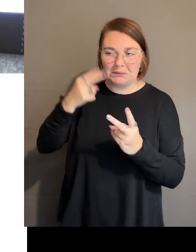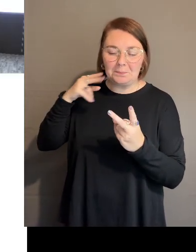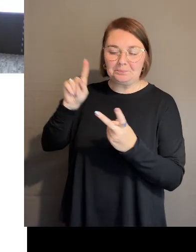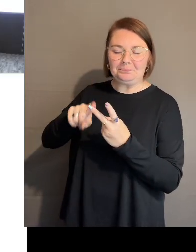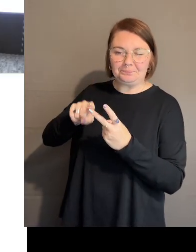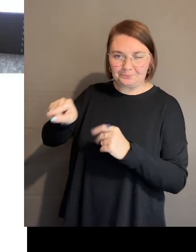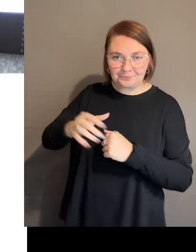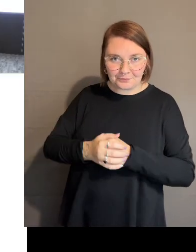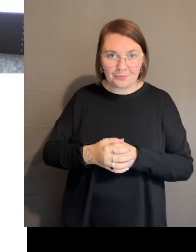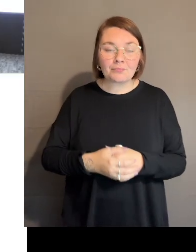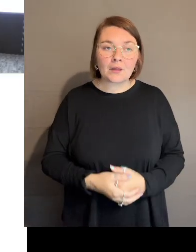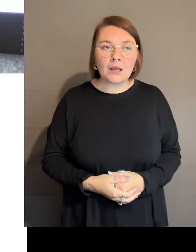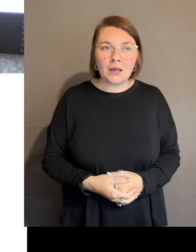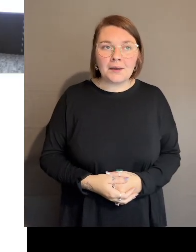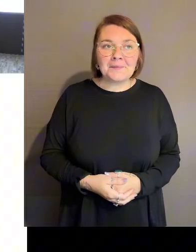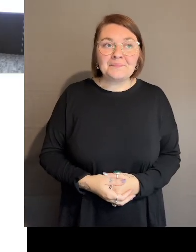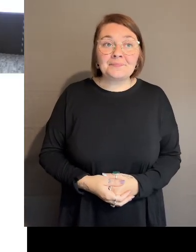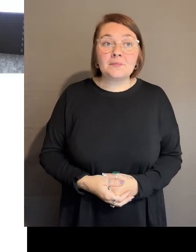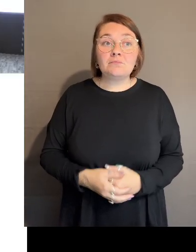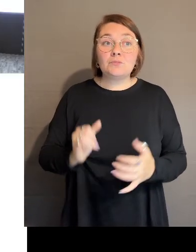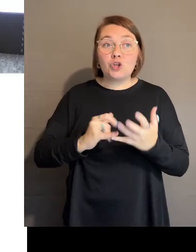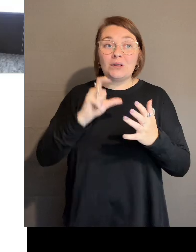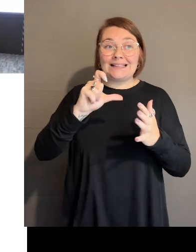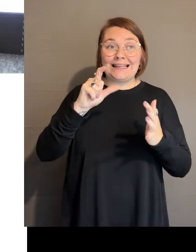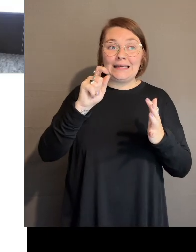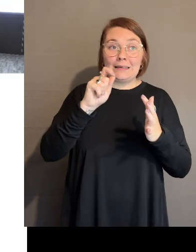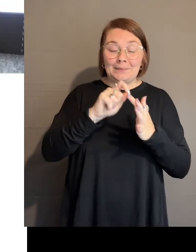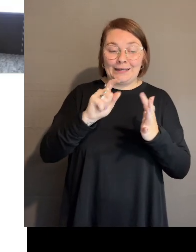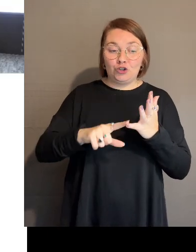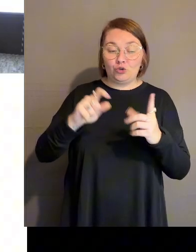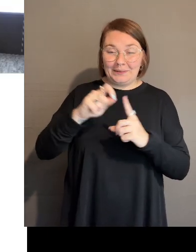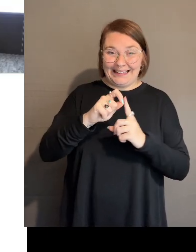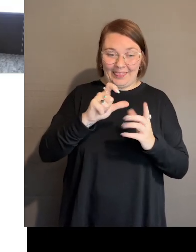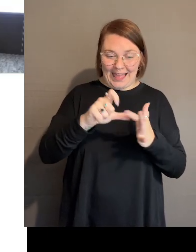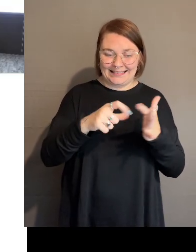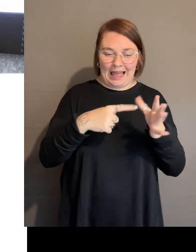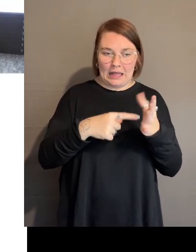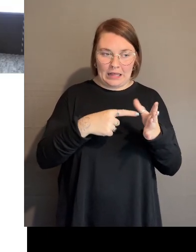So, when we took, the data from CPUP,